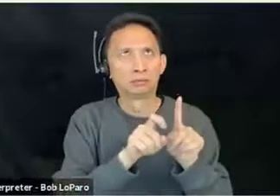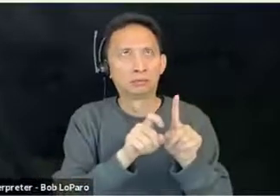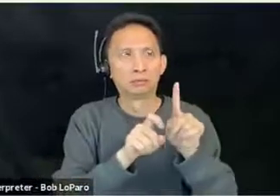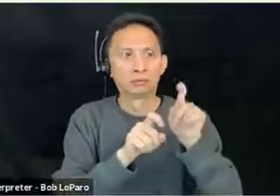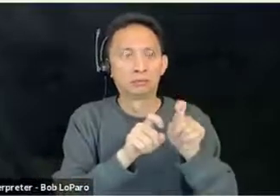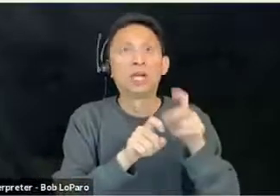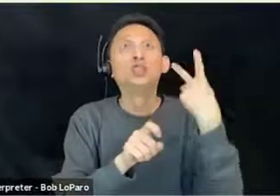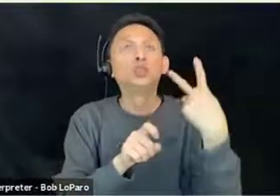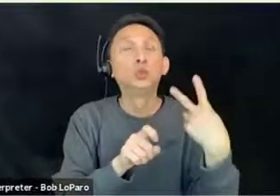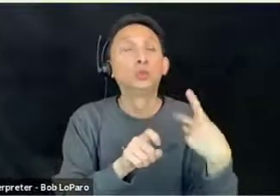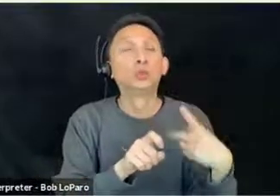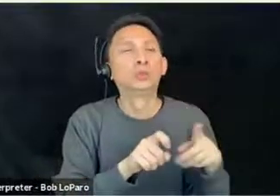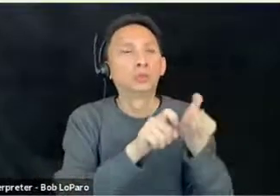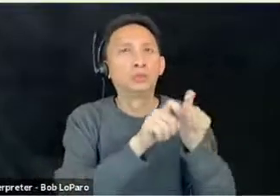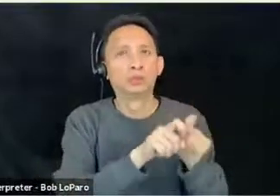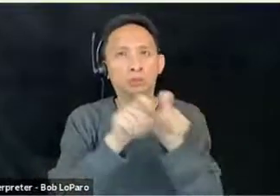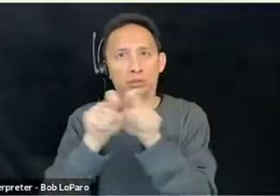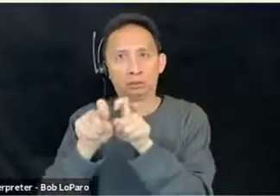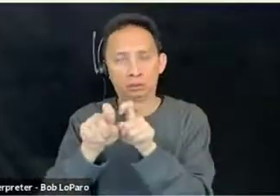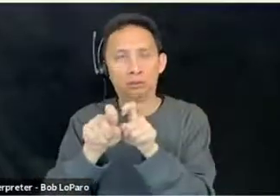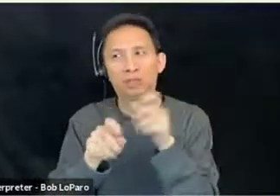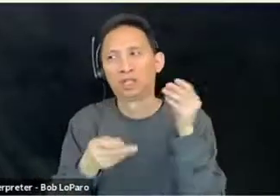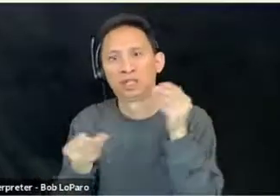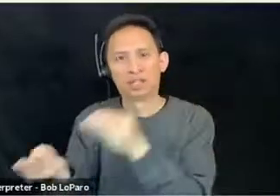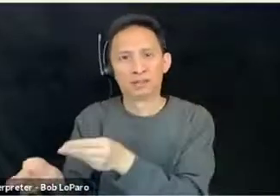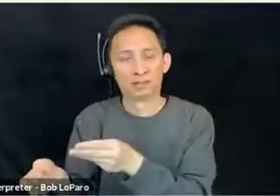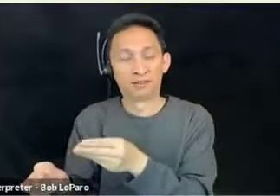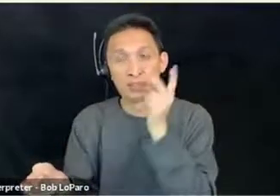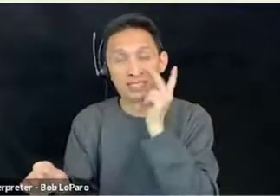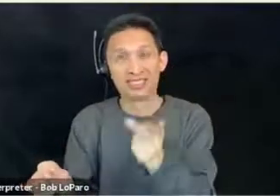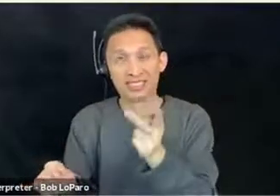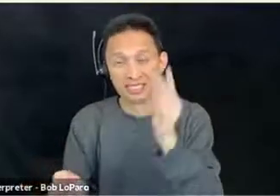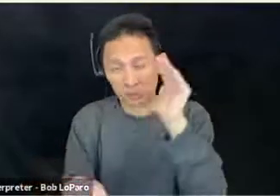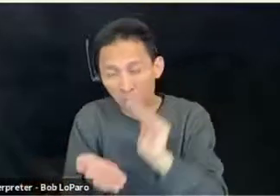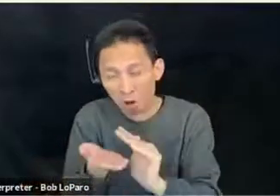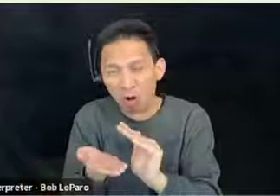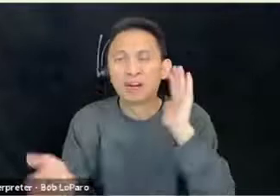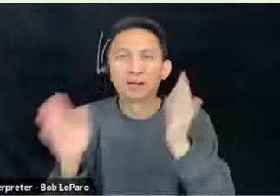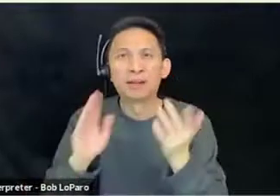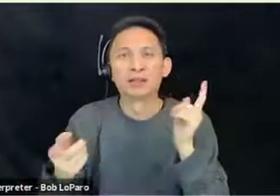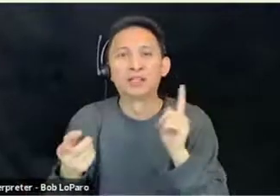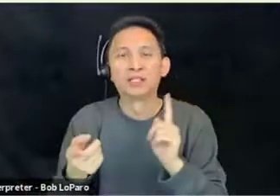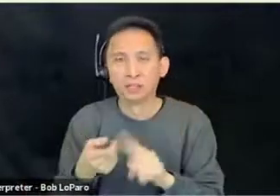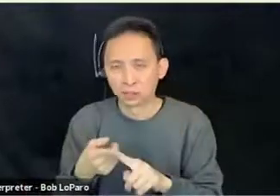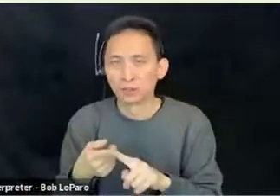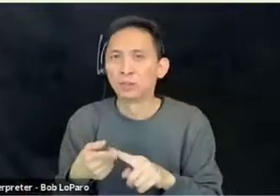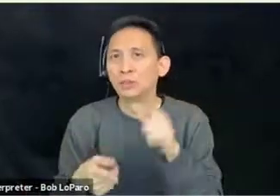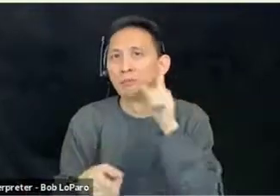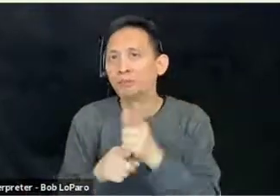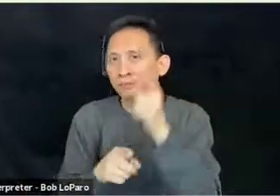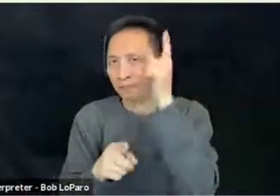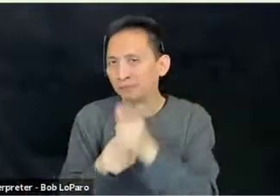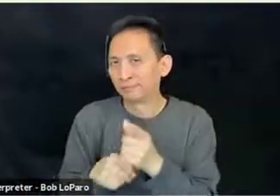And so you can see how much smaller it is compared to its litter mate, it's sibling